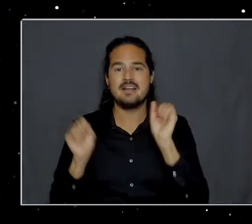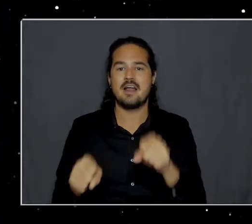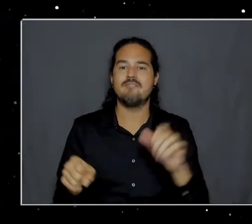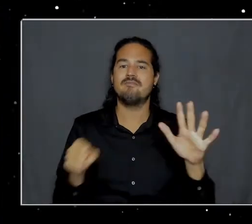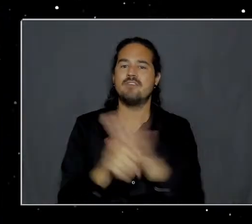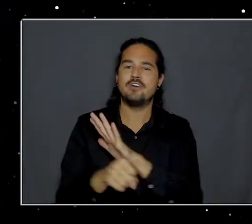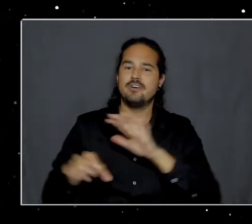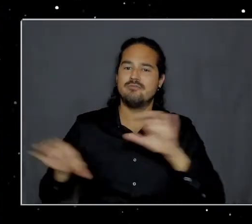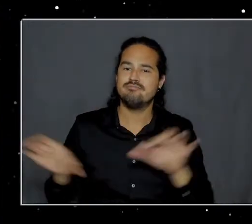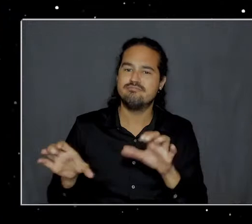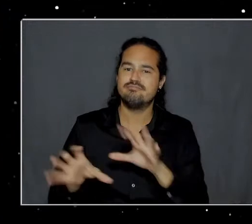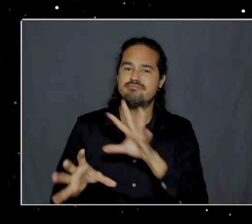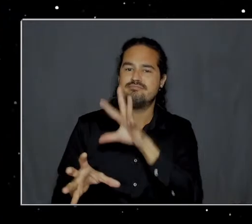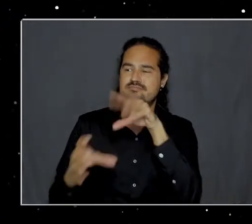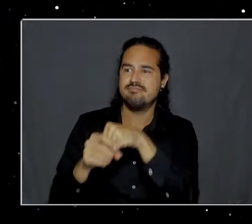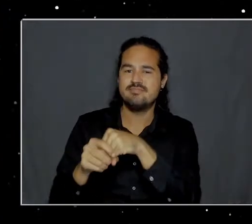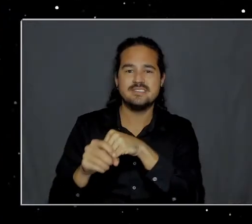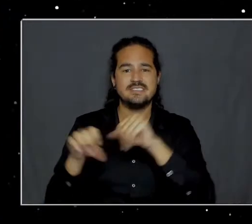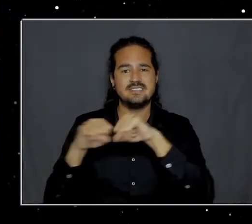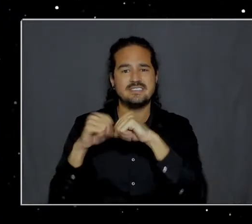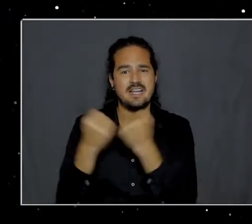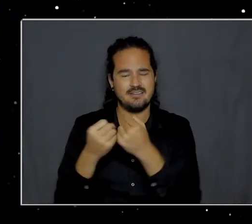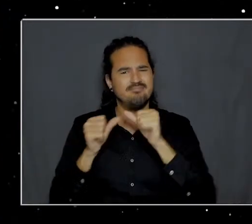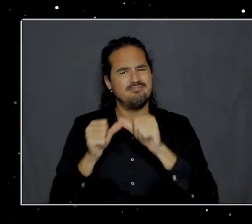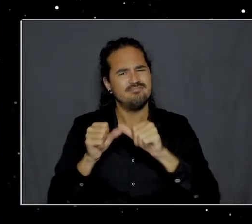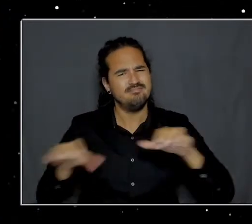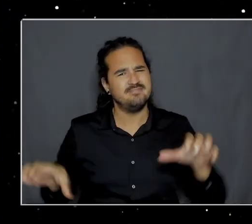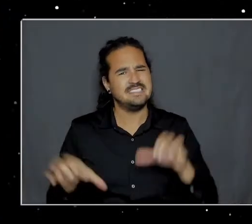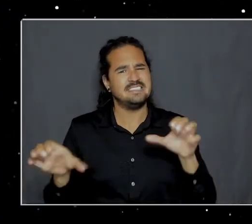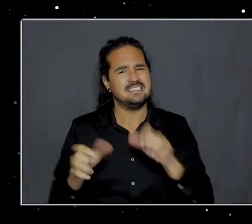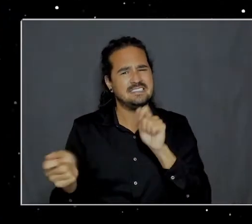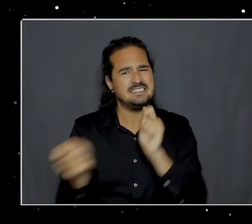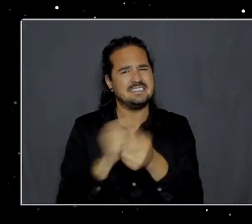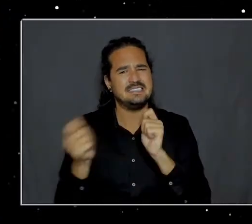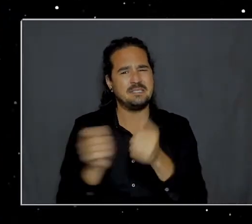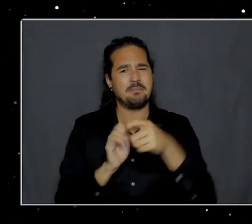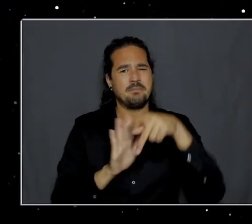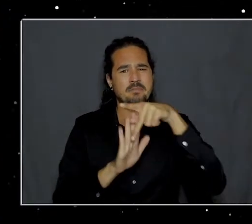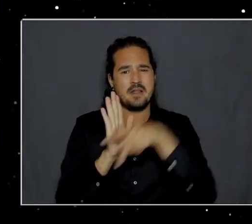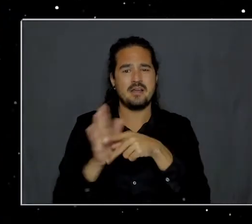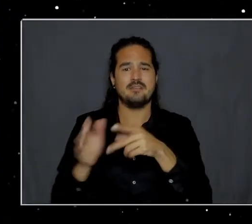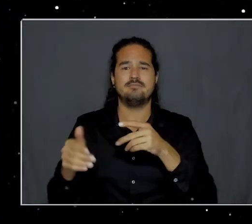AND WE'LL KEEP WORKING TO CHANGE POLICIES THAT FUND COURTS ON THE